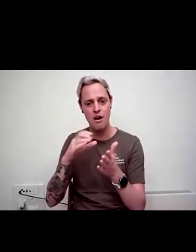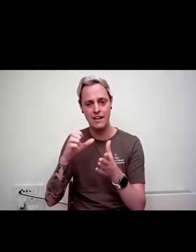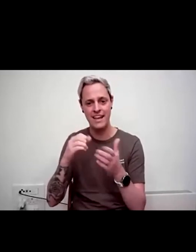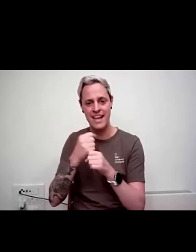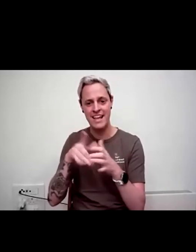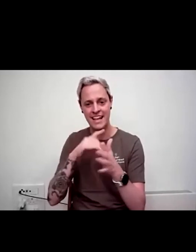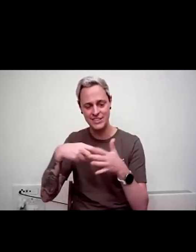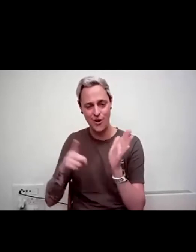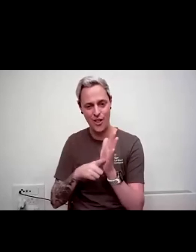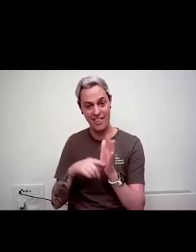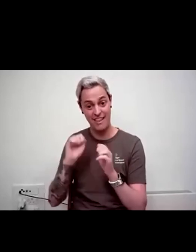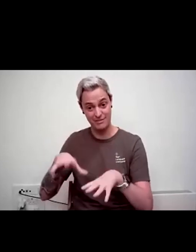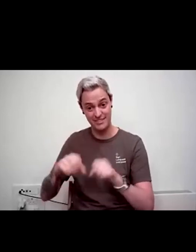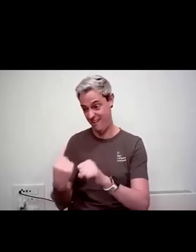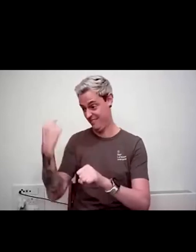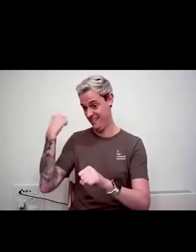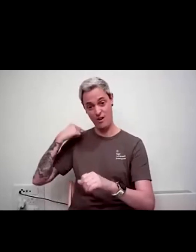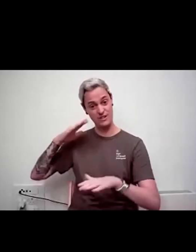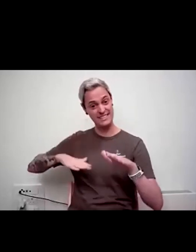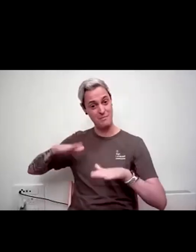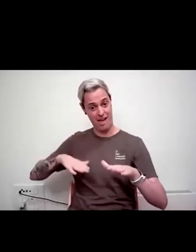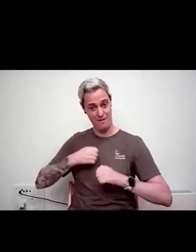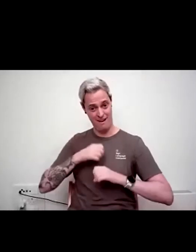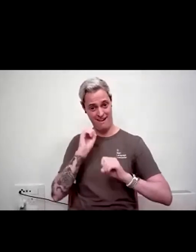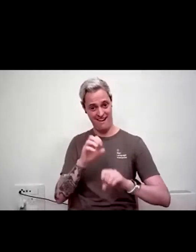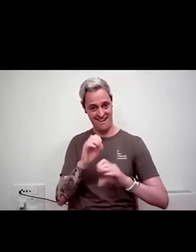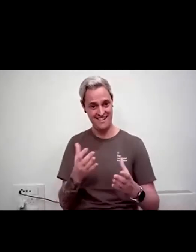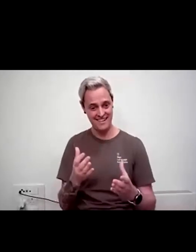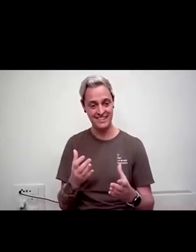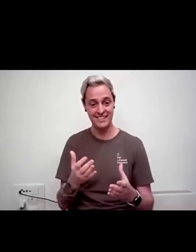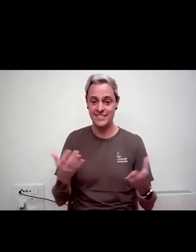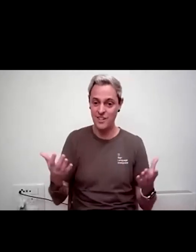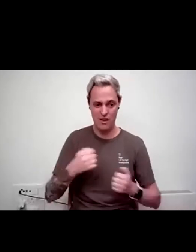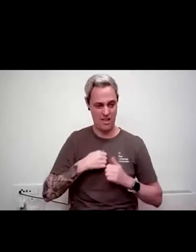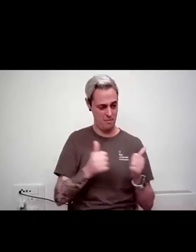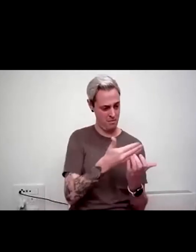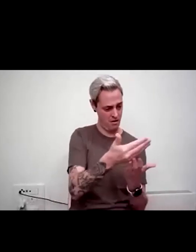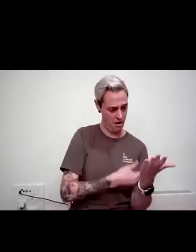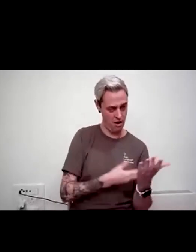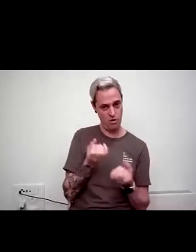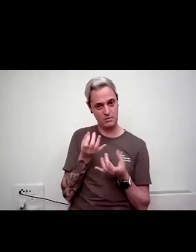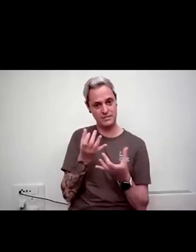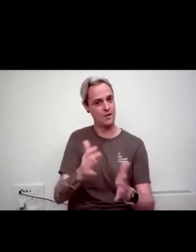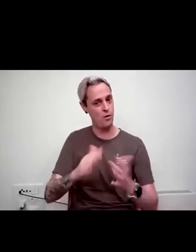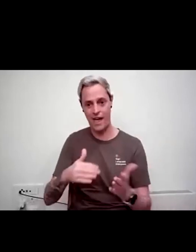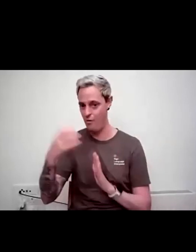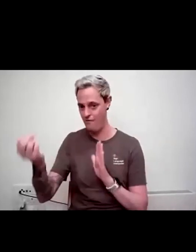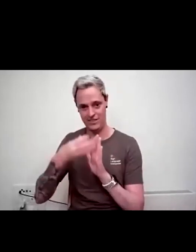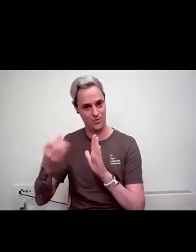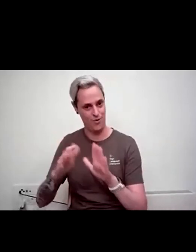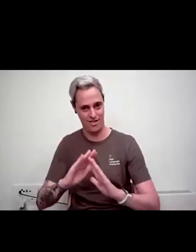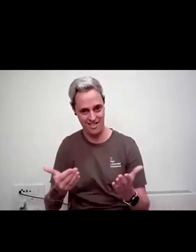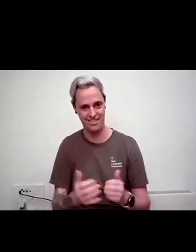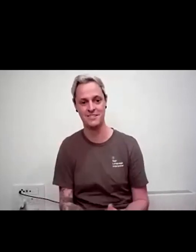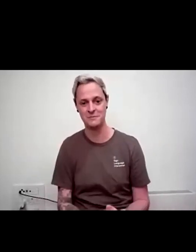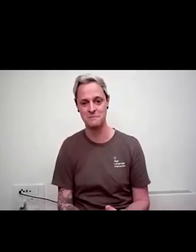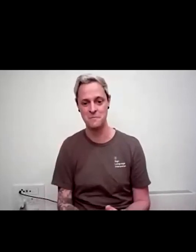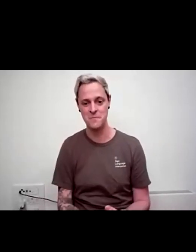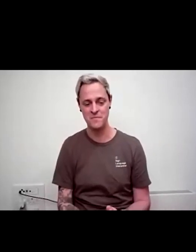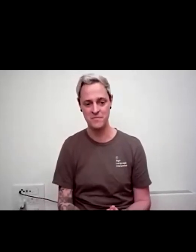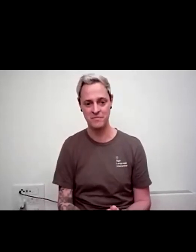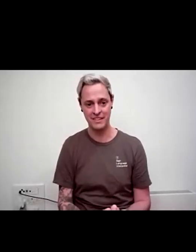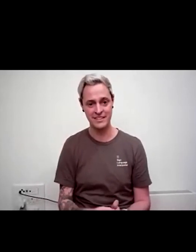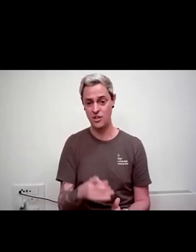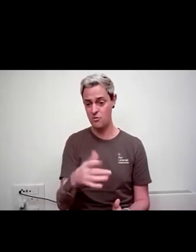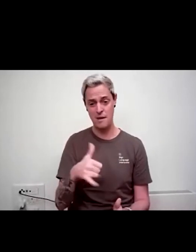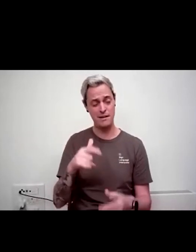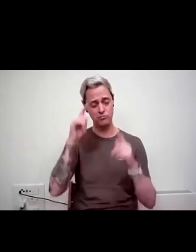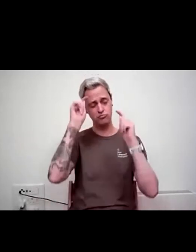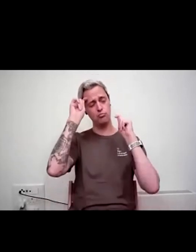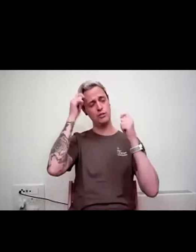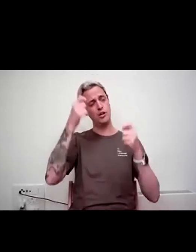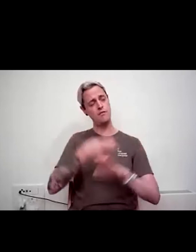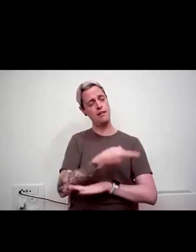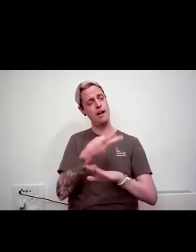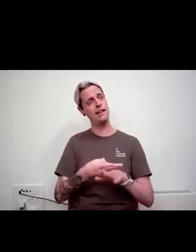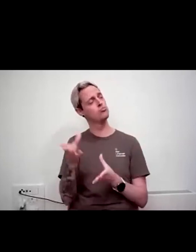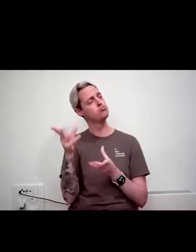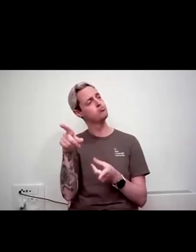And the first way in which it's similar is that I’m just going to sort of present the paper and I don't have any visuals so if you prefer to lay down and listen or